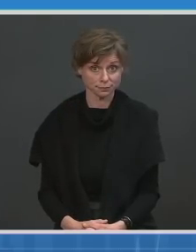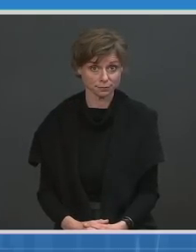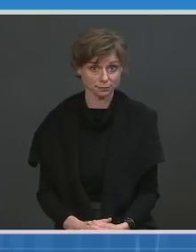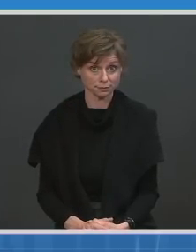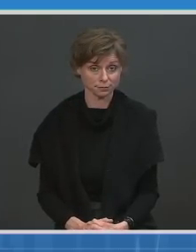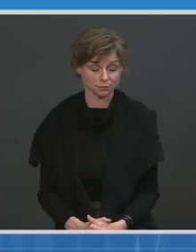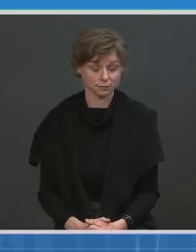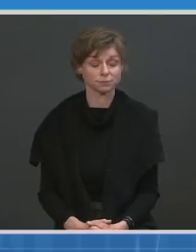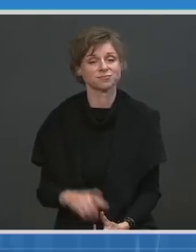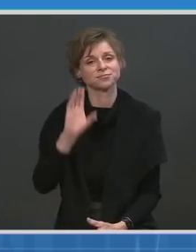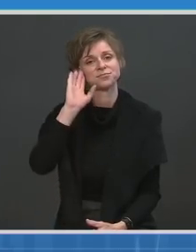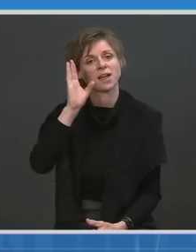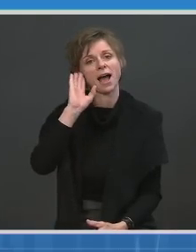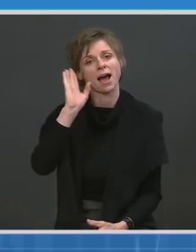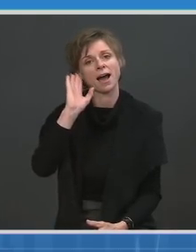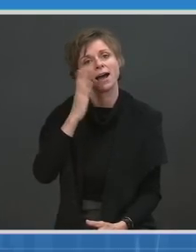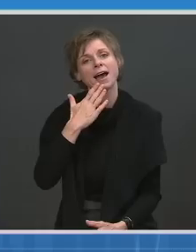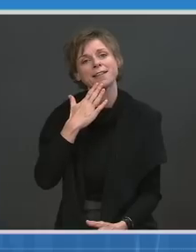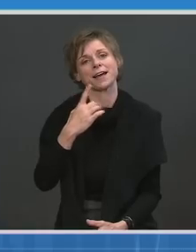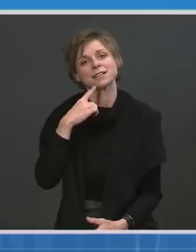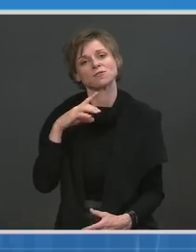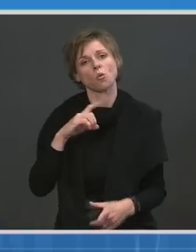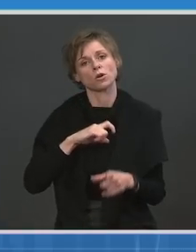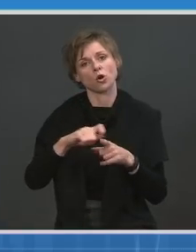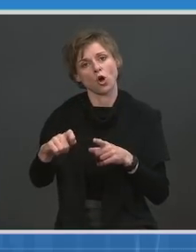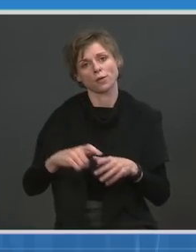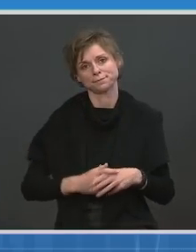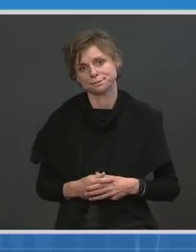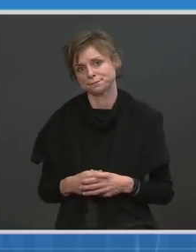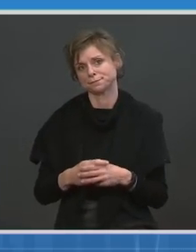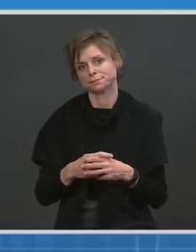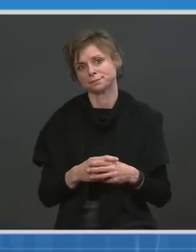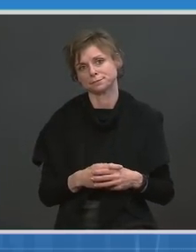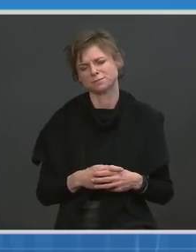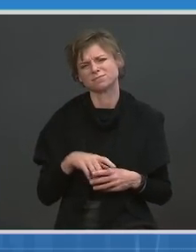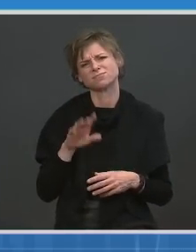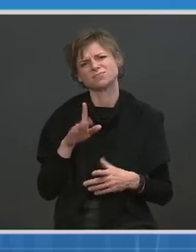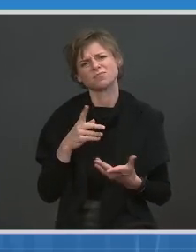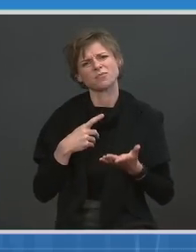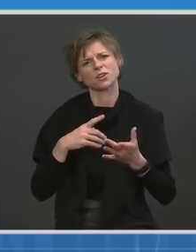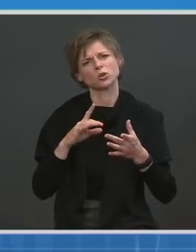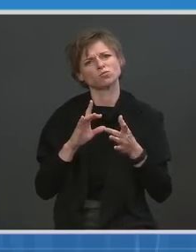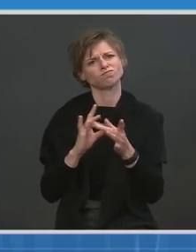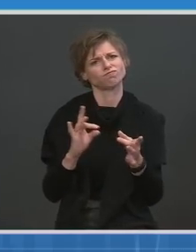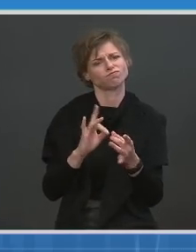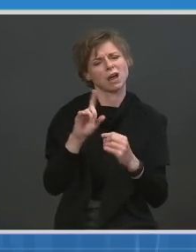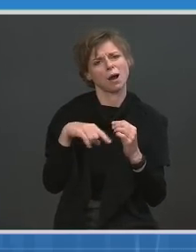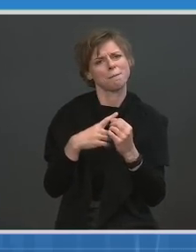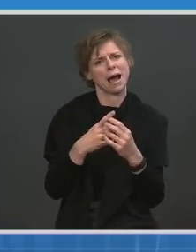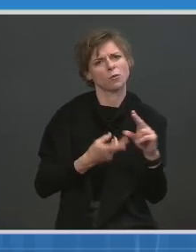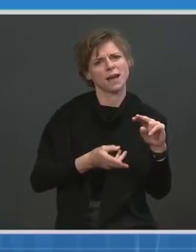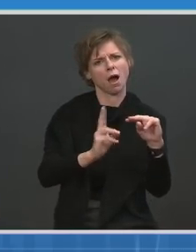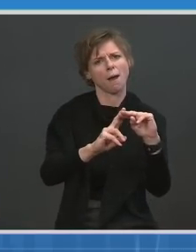The Press: Hi, everyone. Thanks for doing the call. Can you address the fact that there has been an uptick in cases in some states?